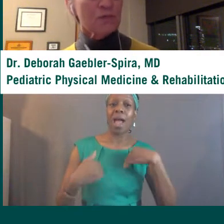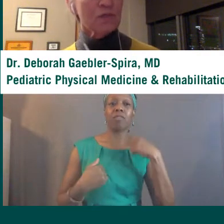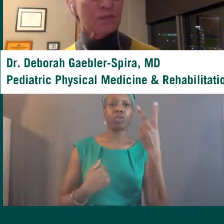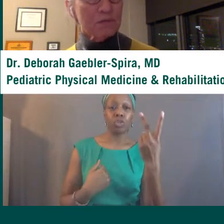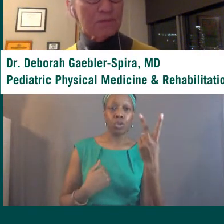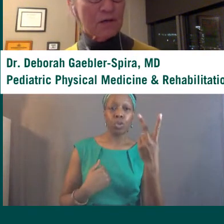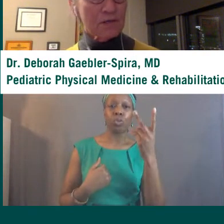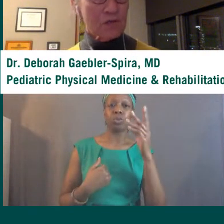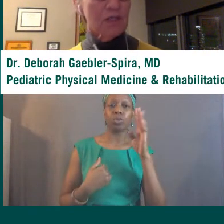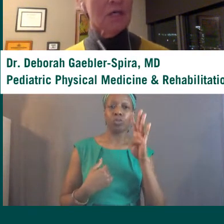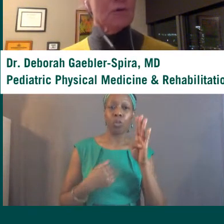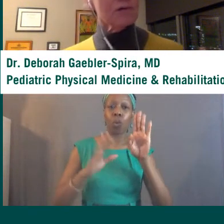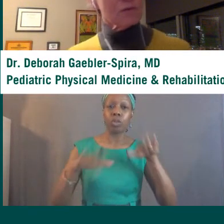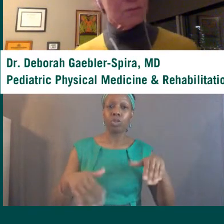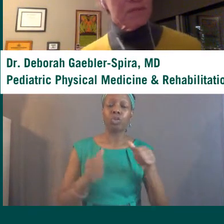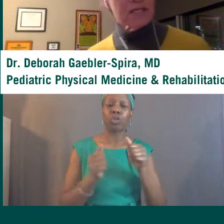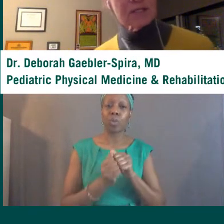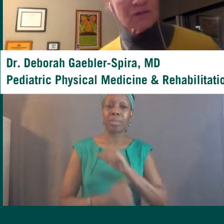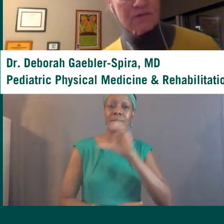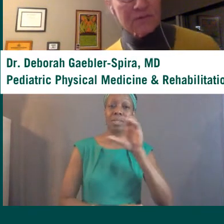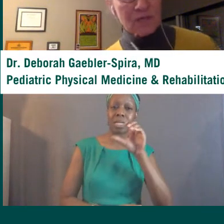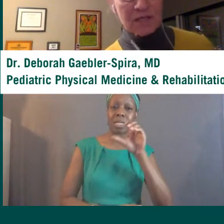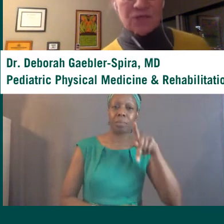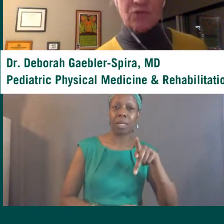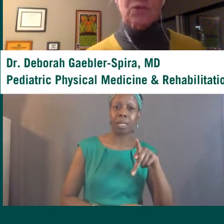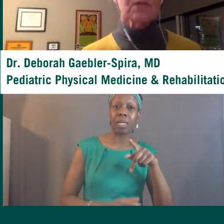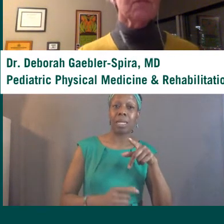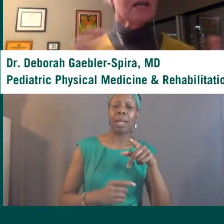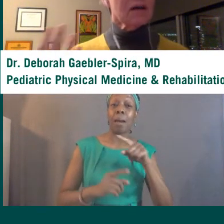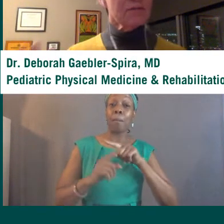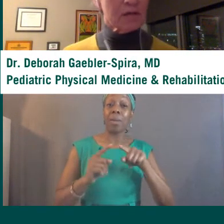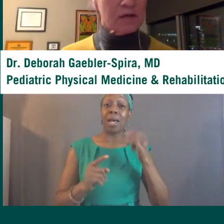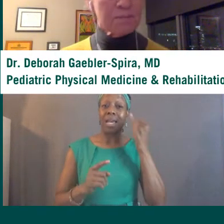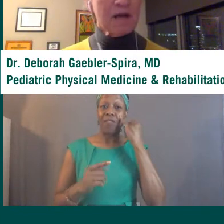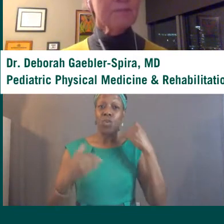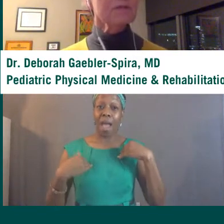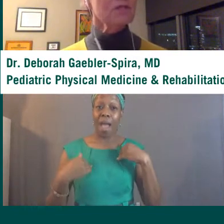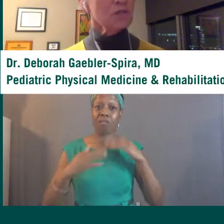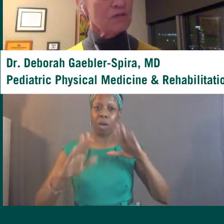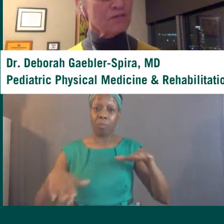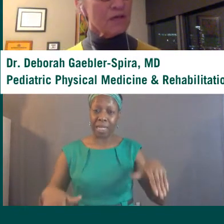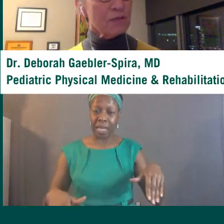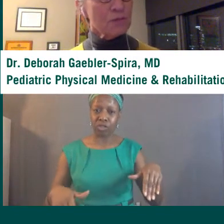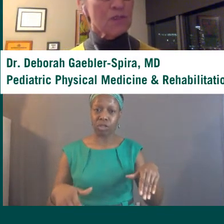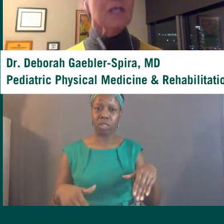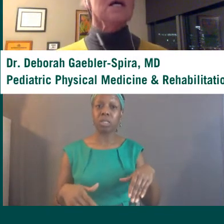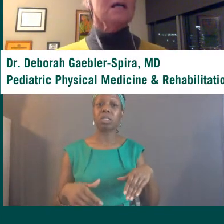with cerebral palsy. Whereas the pediatric physiatrist, if they have a population of a thousand,